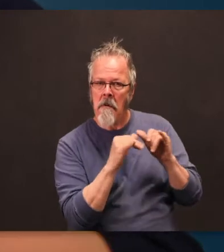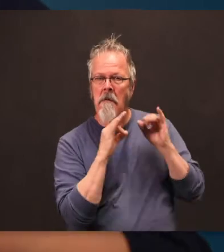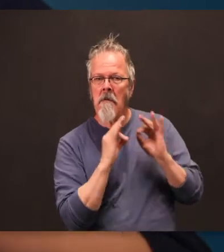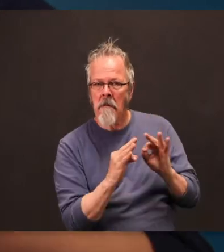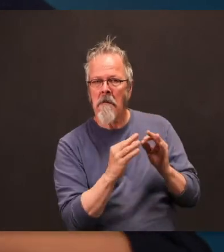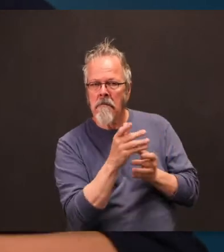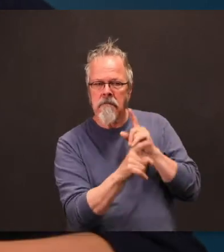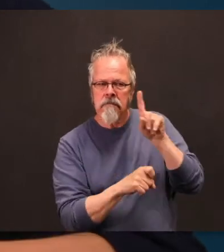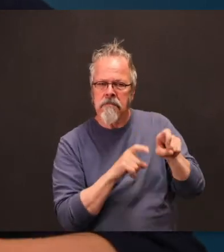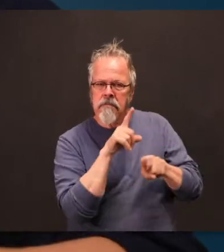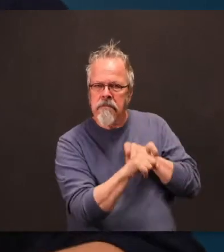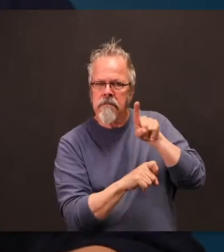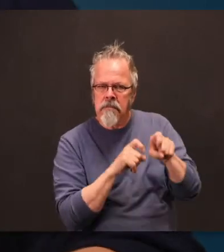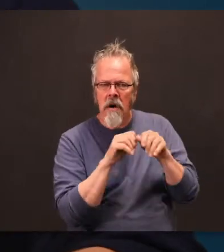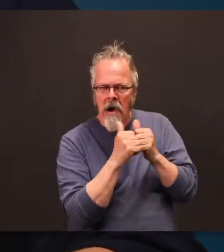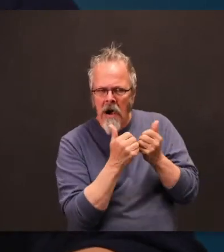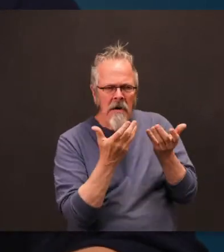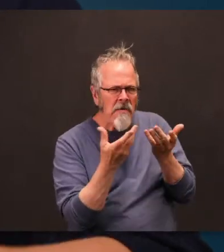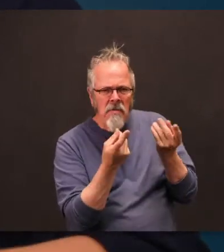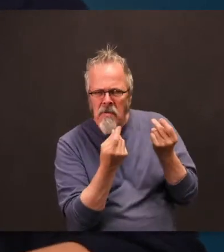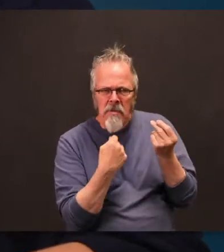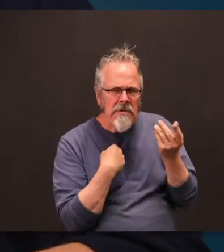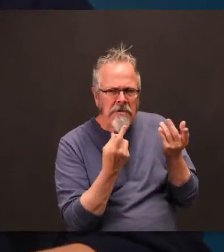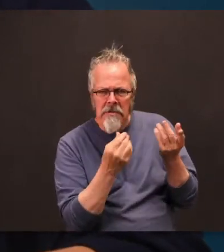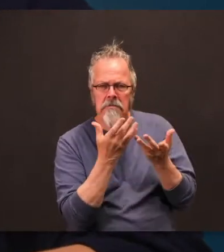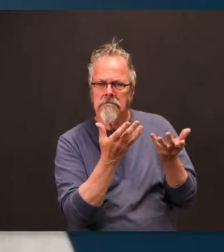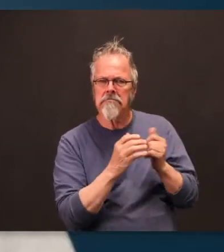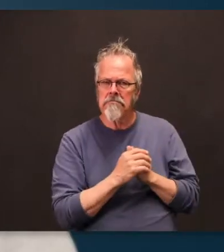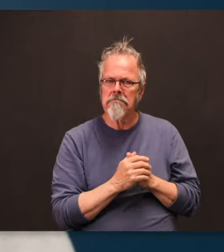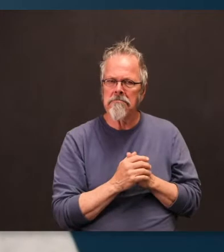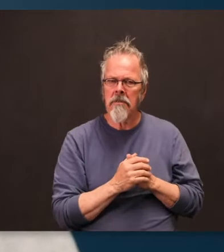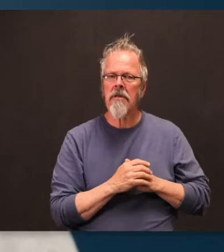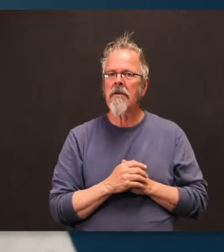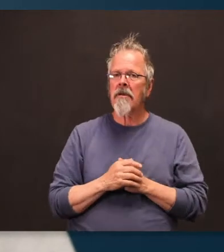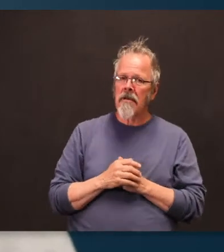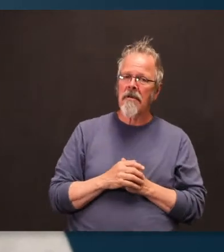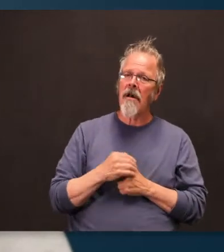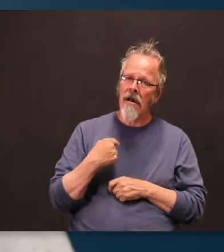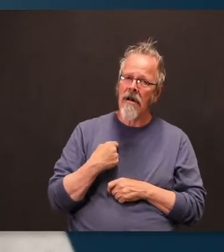and they can ask them, how did you do this? Where do I go? What is a self-advocate?